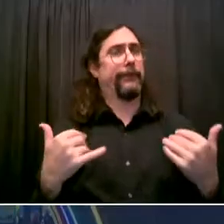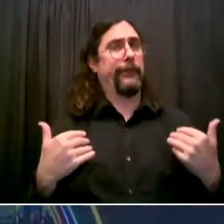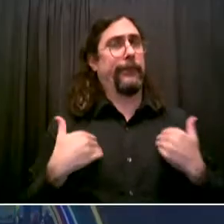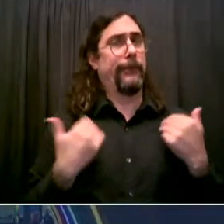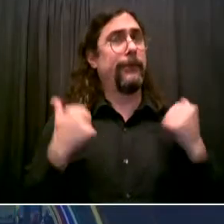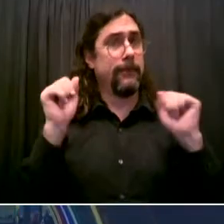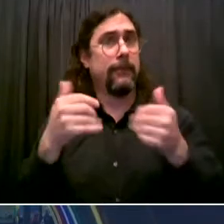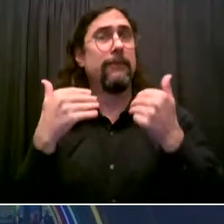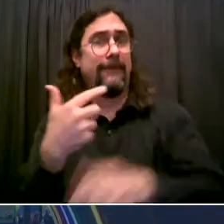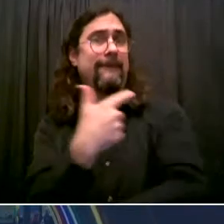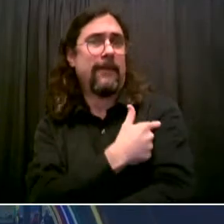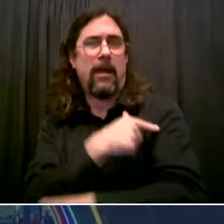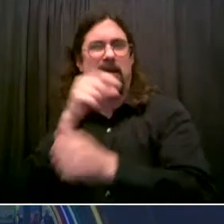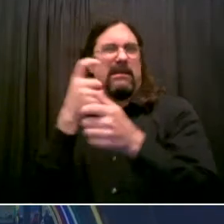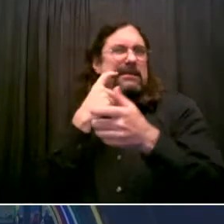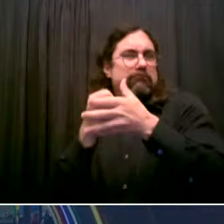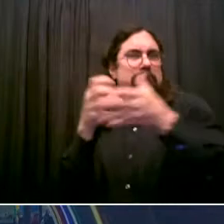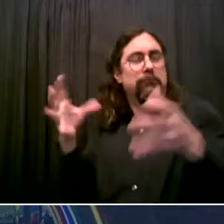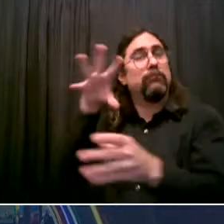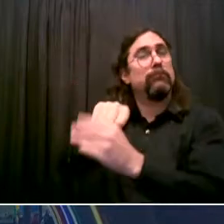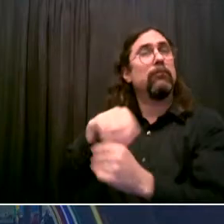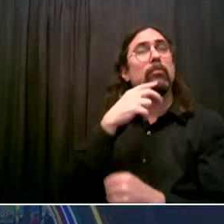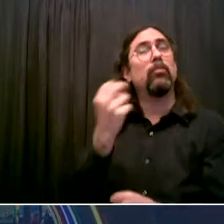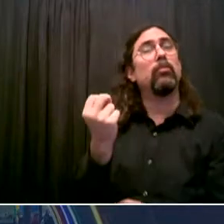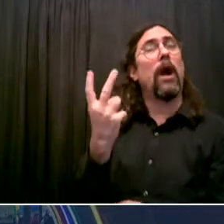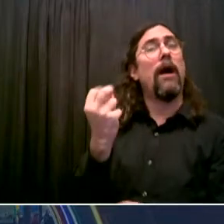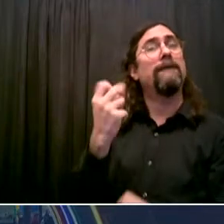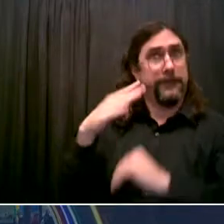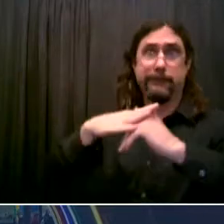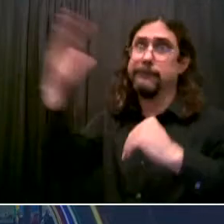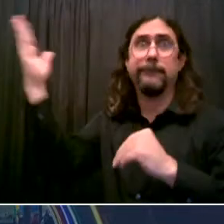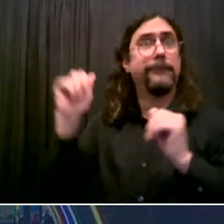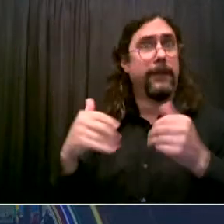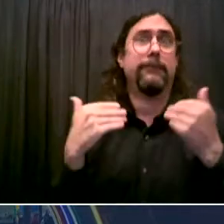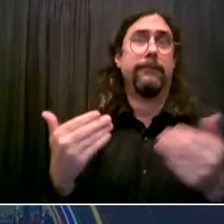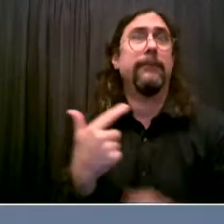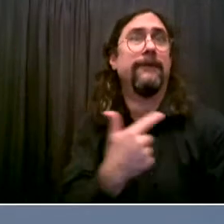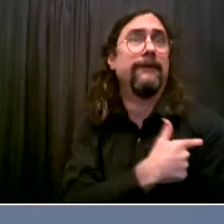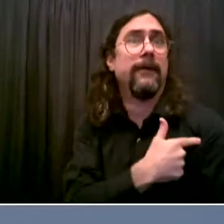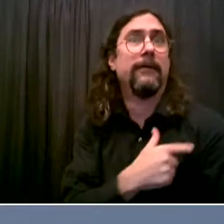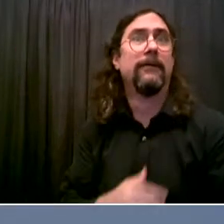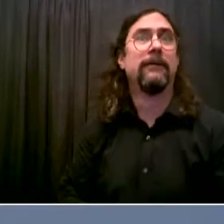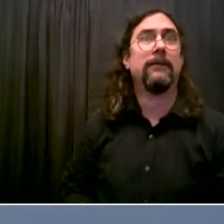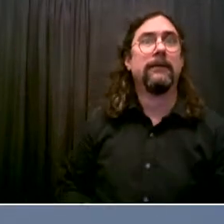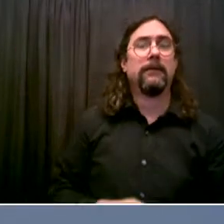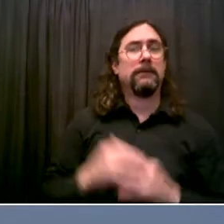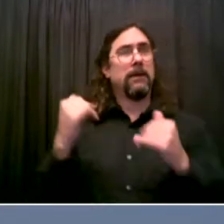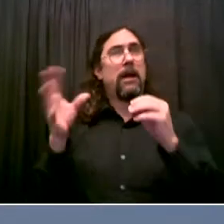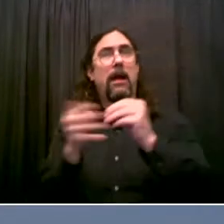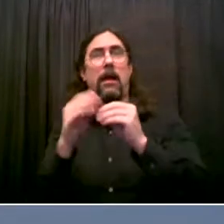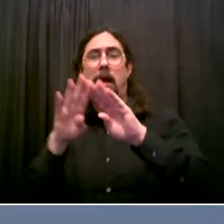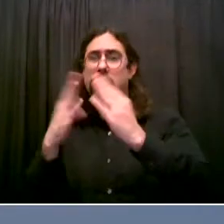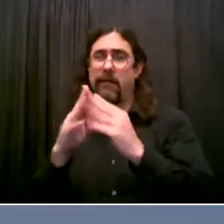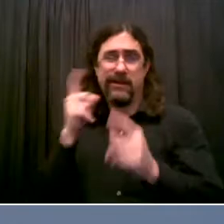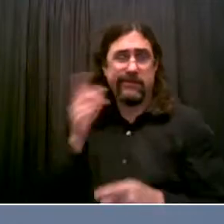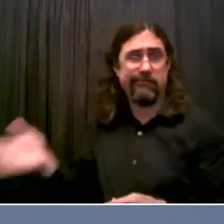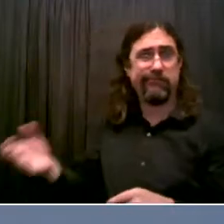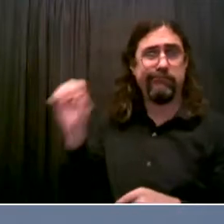LYFAMI CAN GO TO THE VACICNTIAON SITE TOGETHER. WE